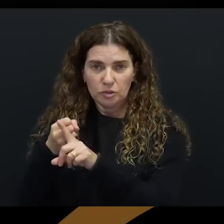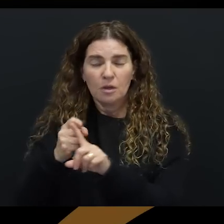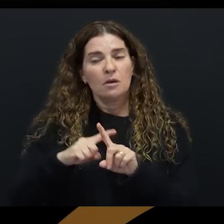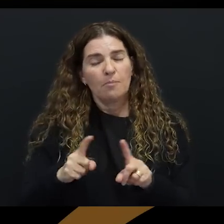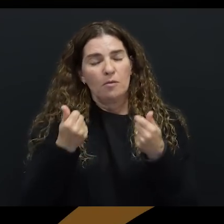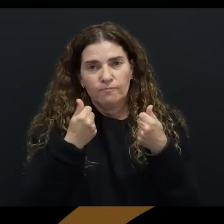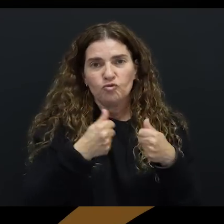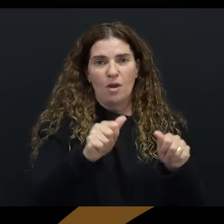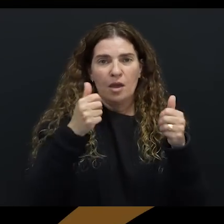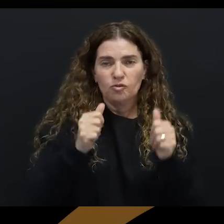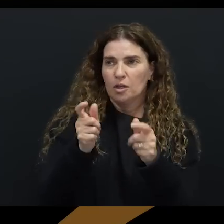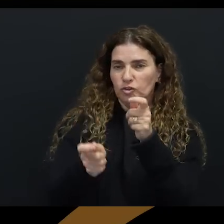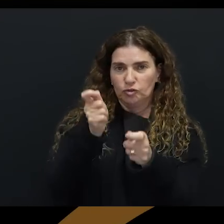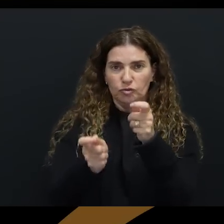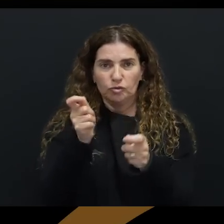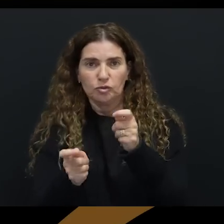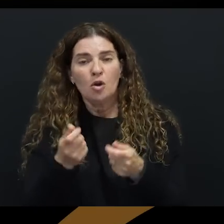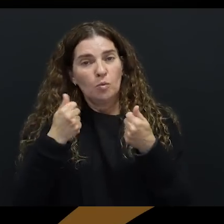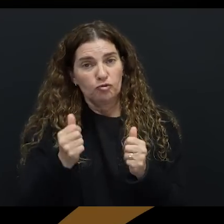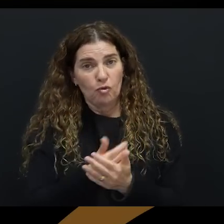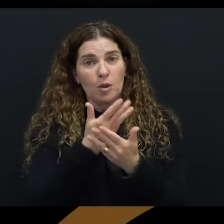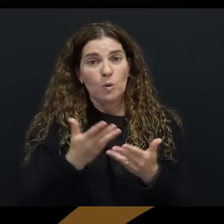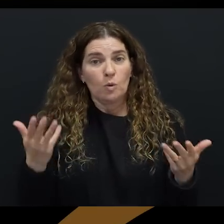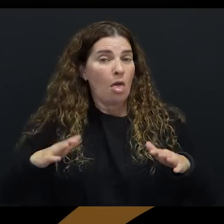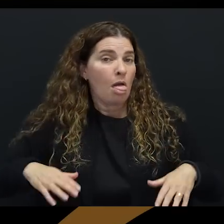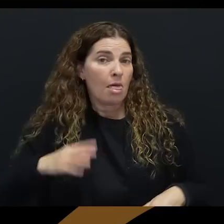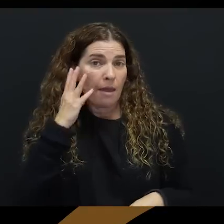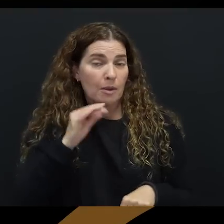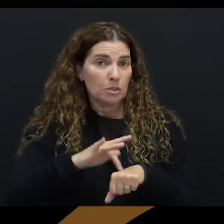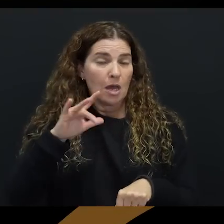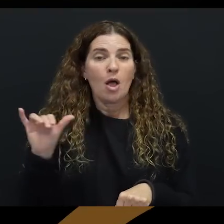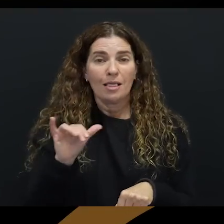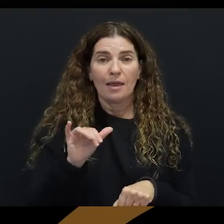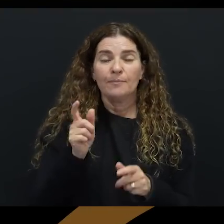the player hadn't done before, like a customizable ASL and transcript box.